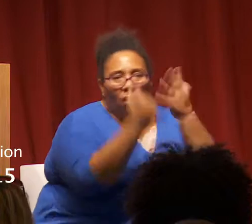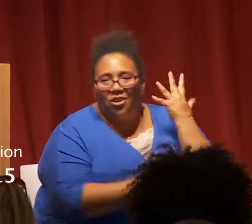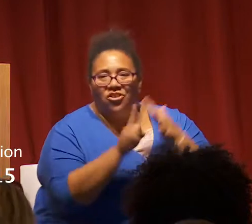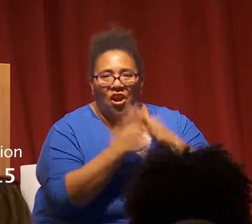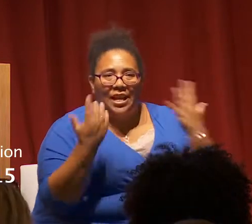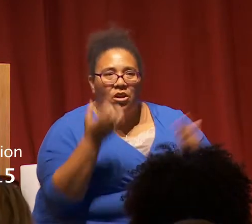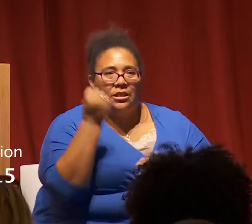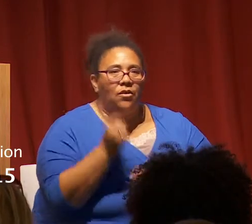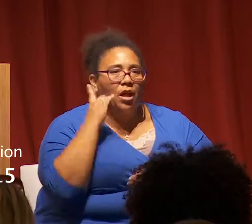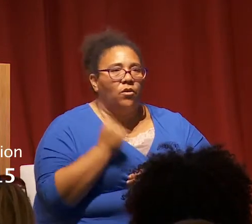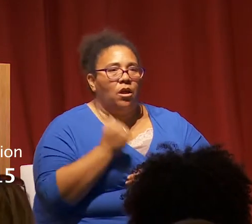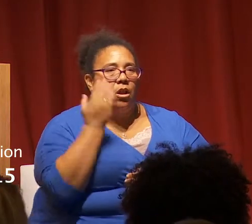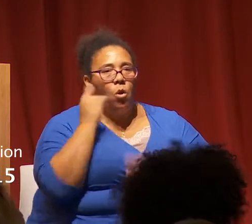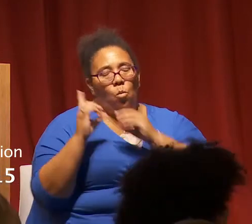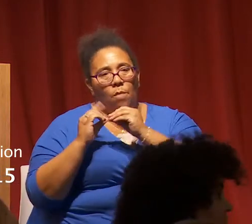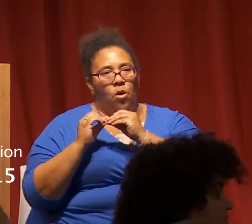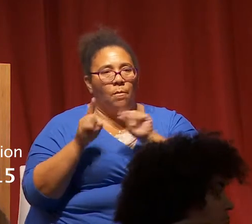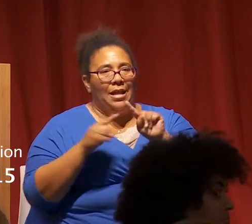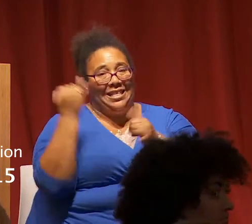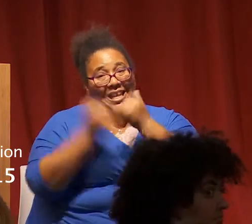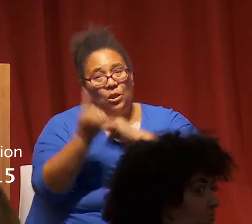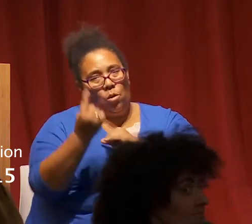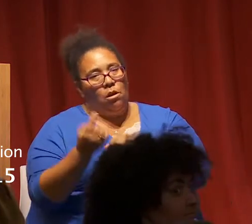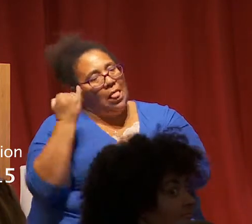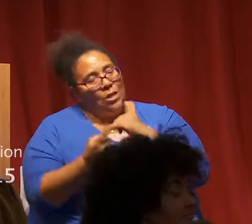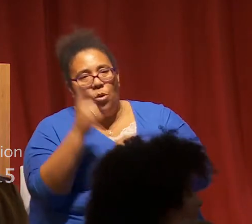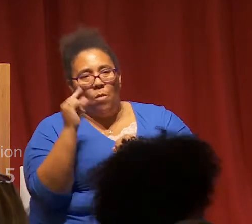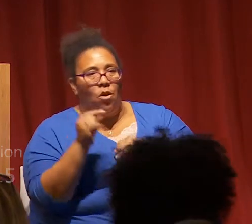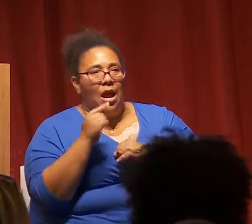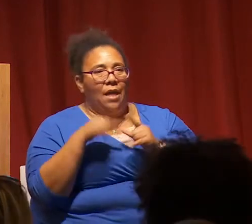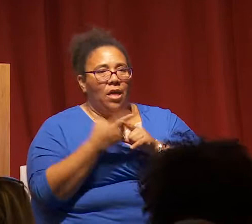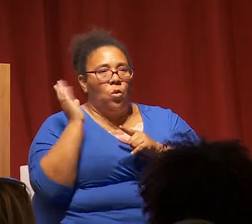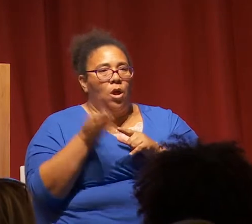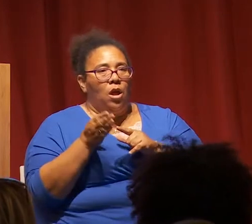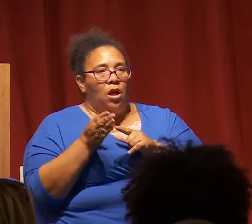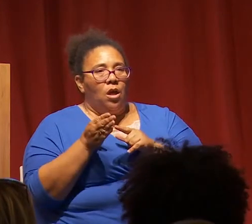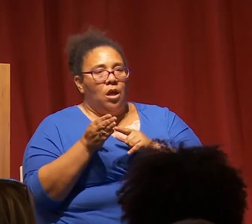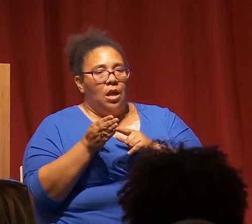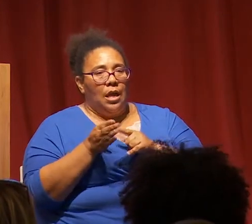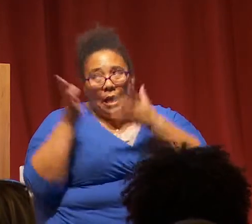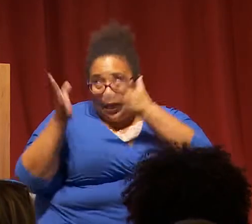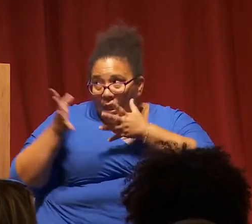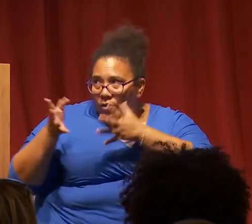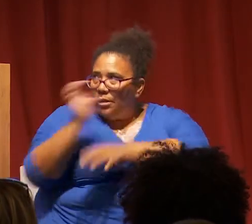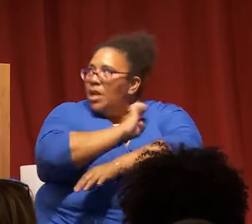One more–I know I keep saying this, but this is the last question and then we are going to try to leave Lillian some energy to sign books.